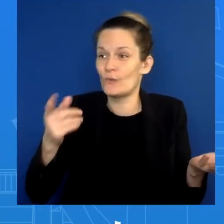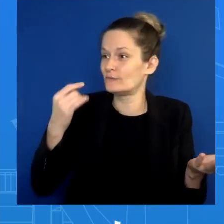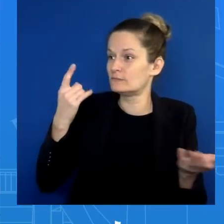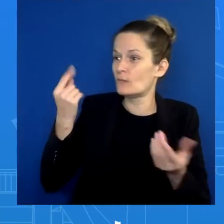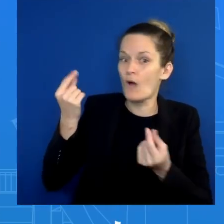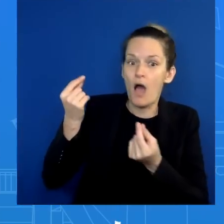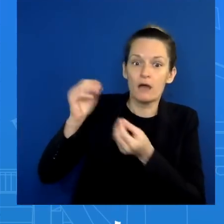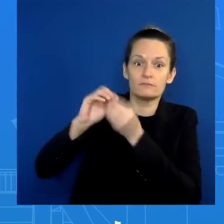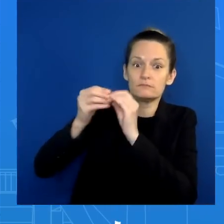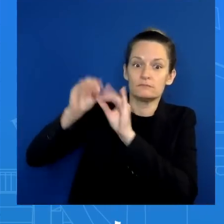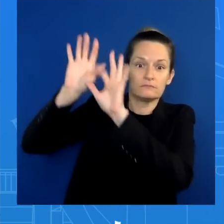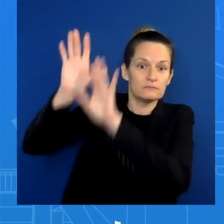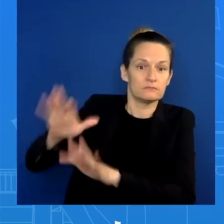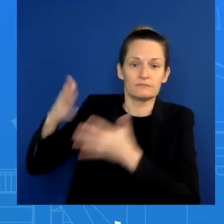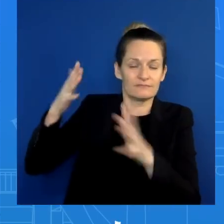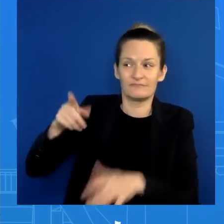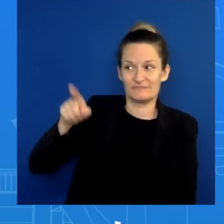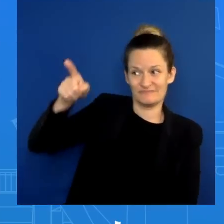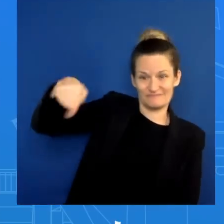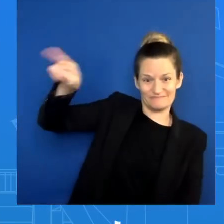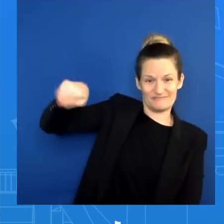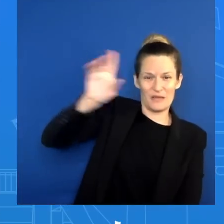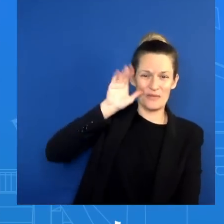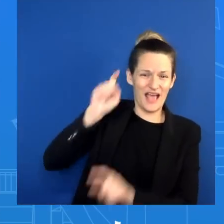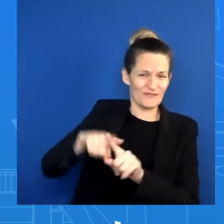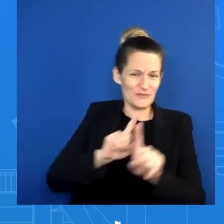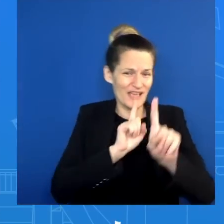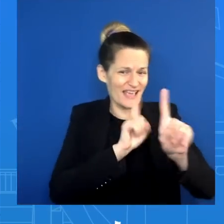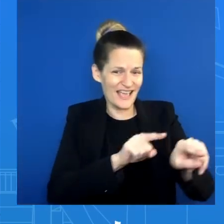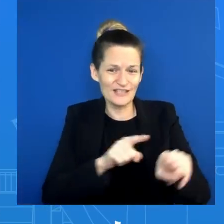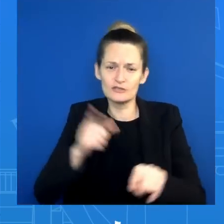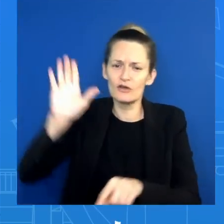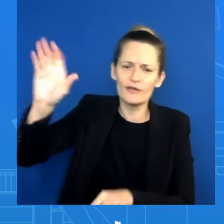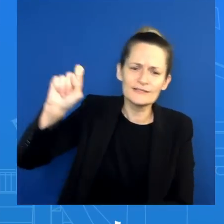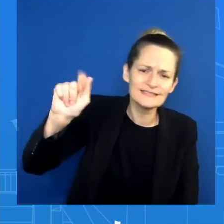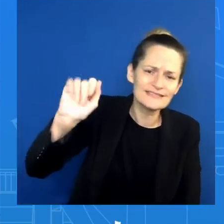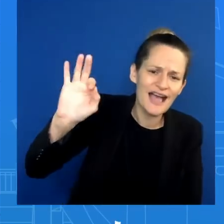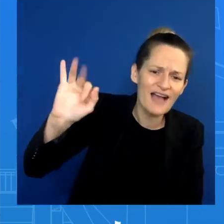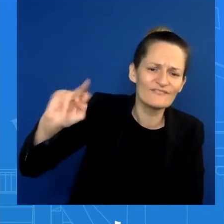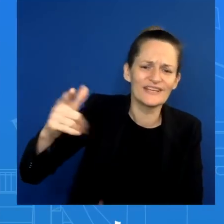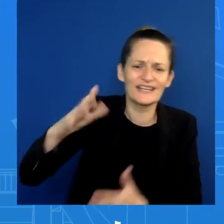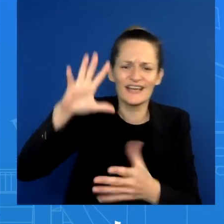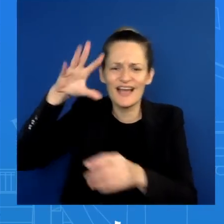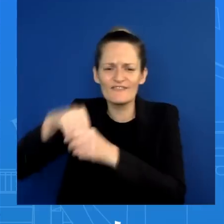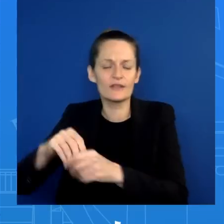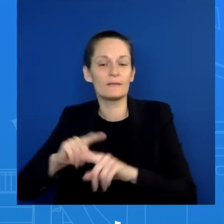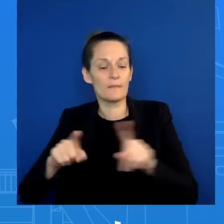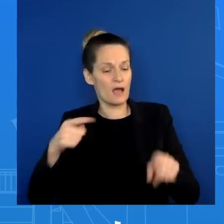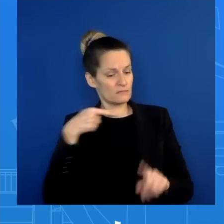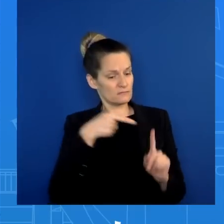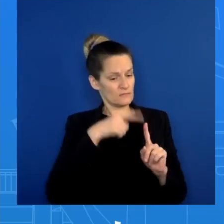Clearly, this is important for the president. He wants to make sure that we deliver these benefits to the 40.